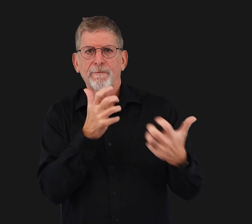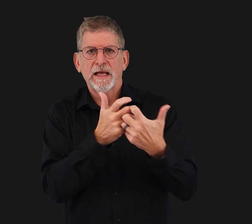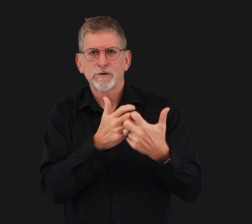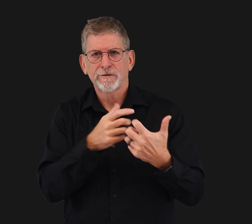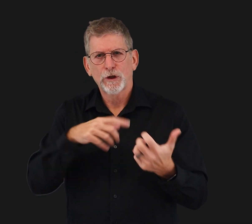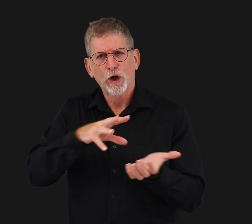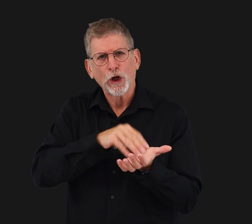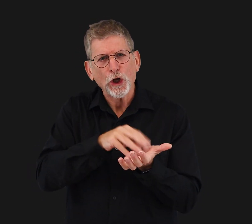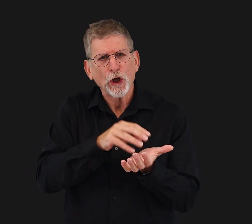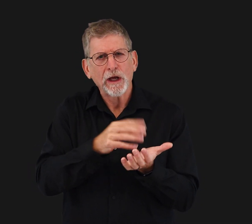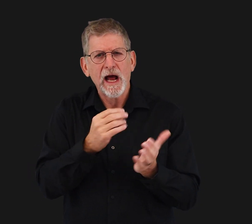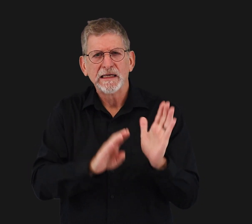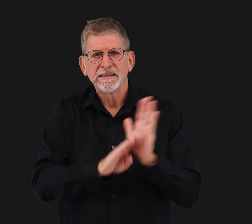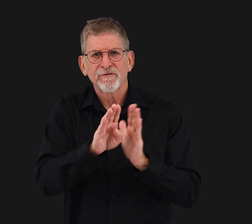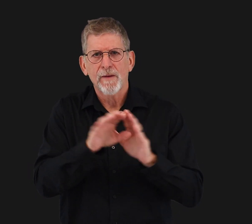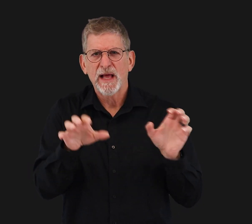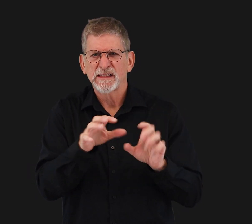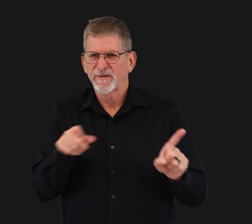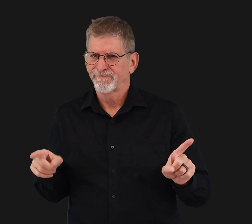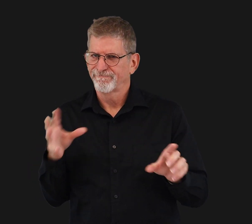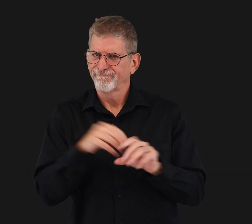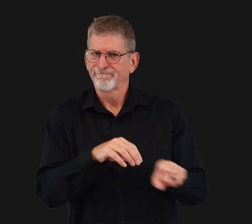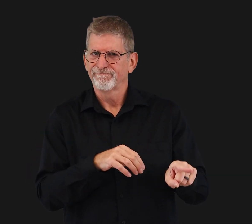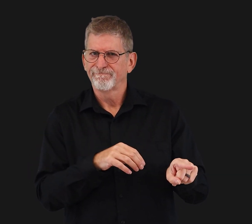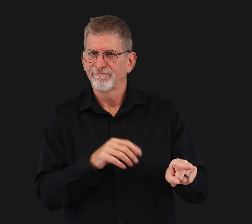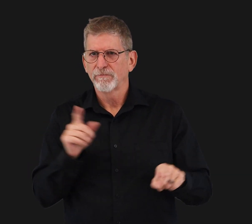and accommodation learning and development activities,